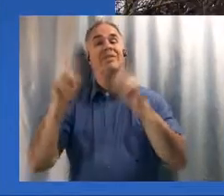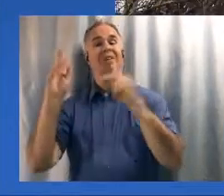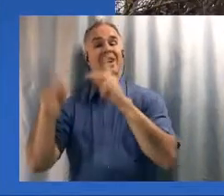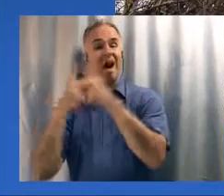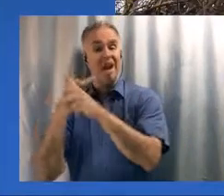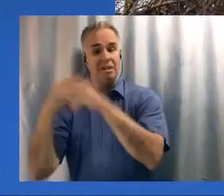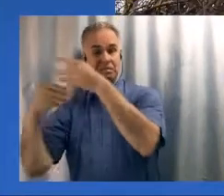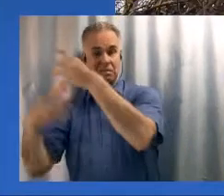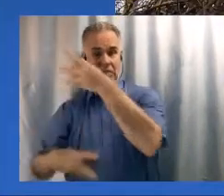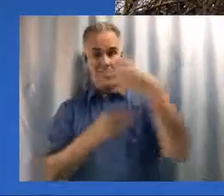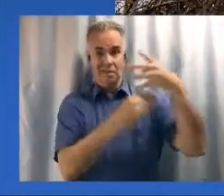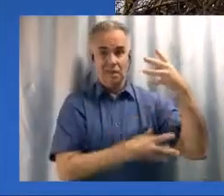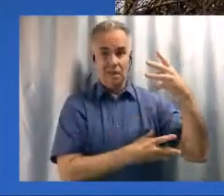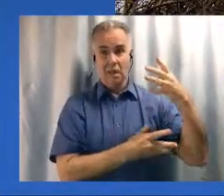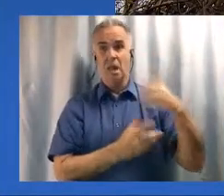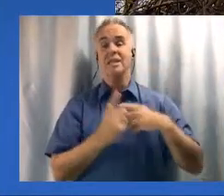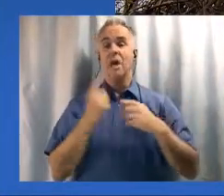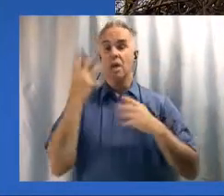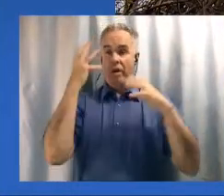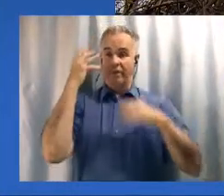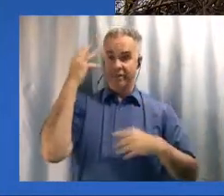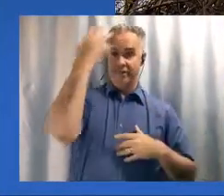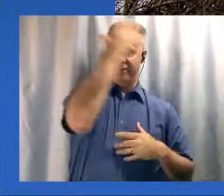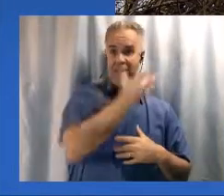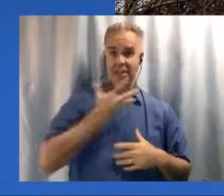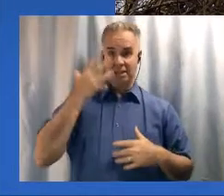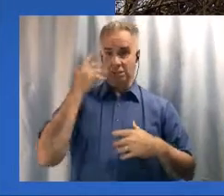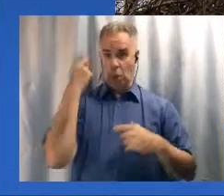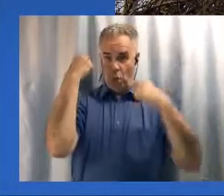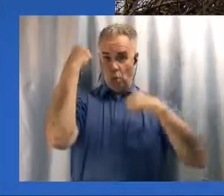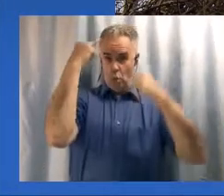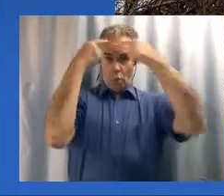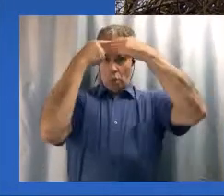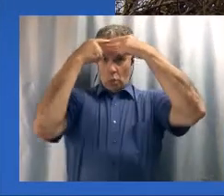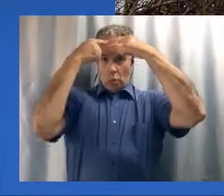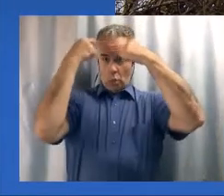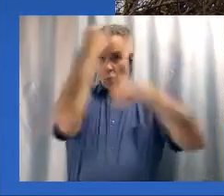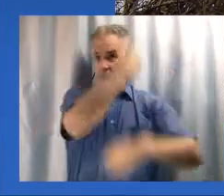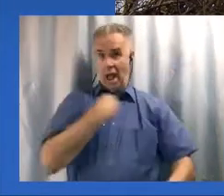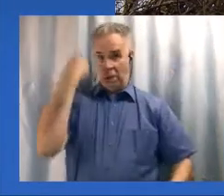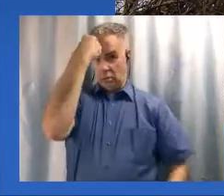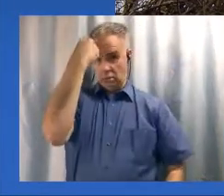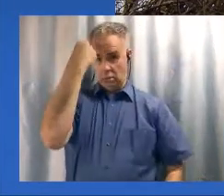There are two different types of owls; owls with round facial disks